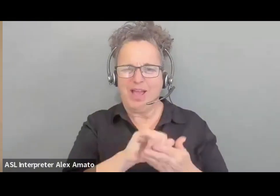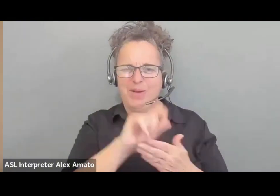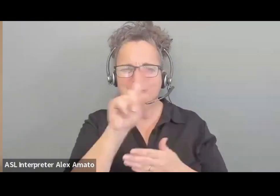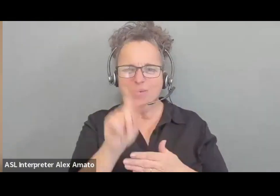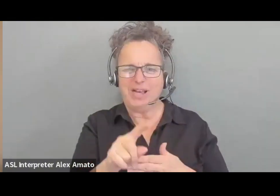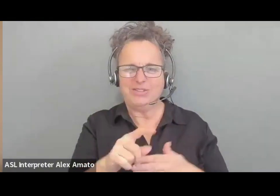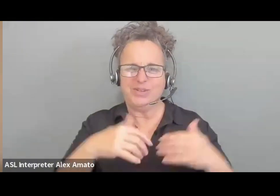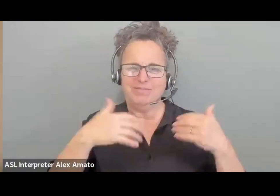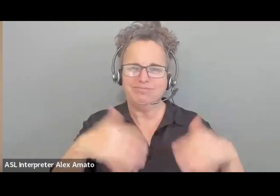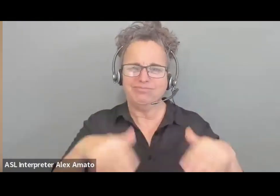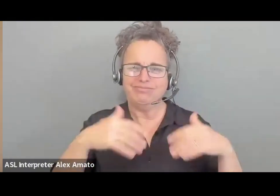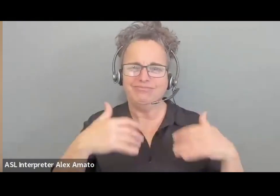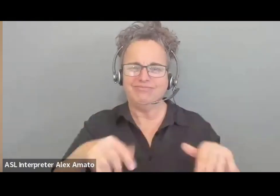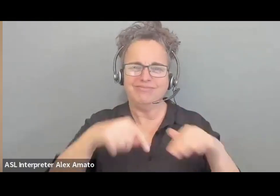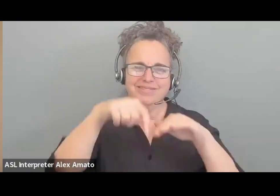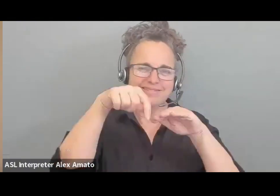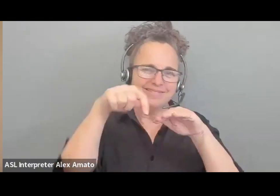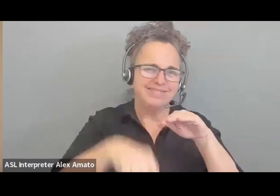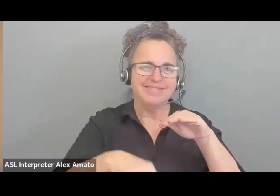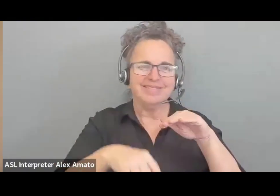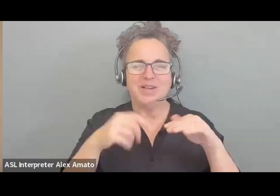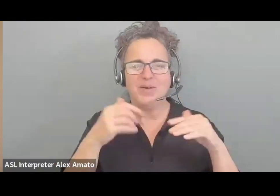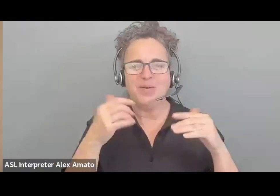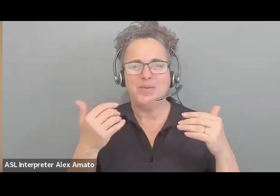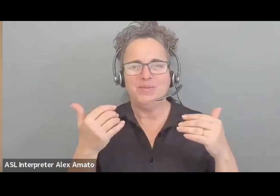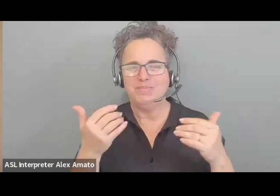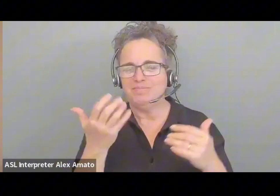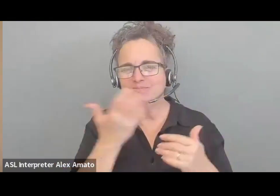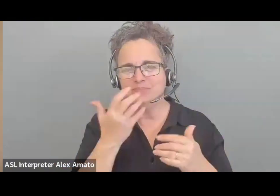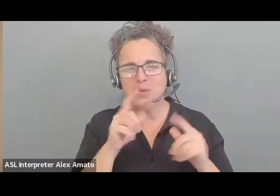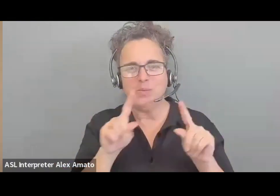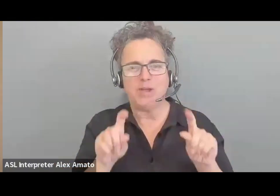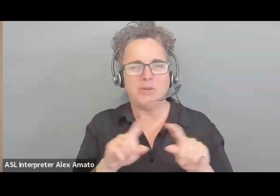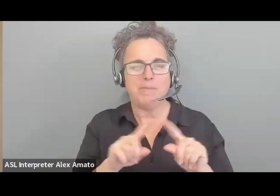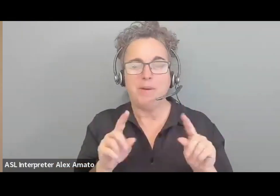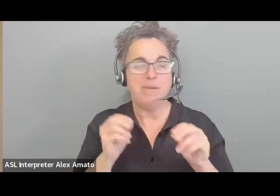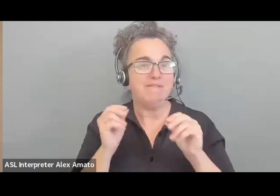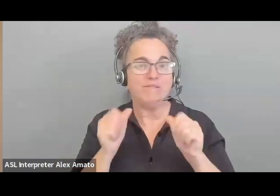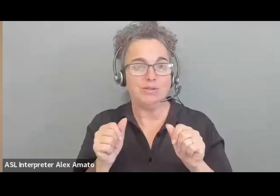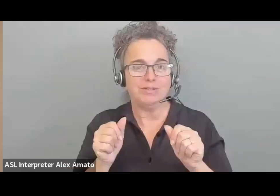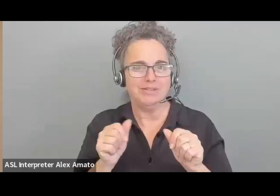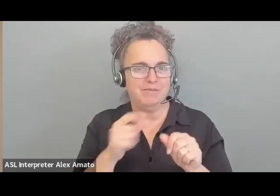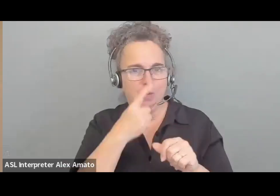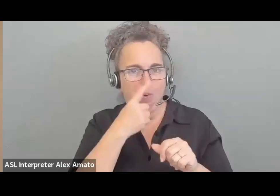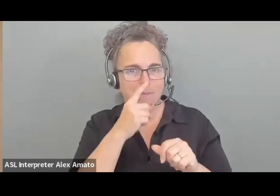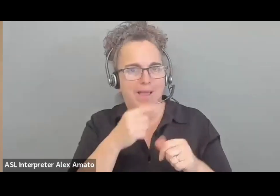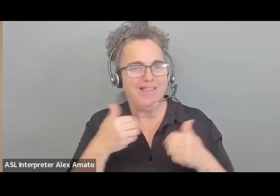I'm, I'm, I have a, an immediate also just if it's helpful, this is Arman speaking.